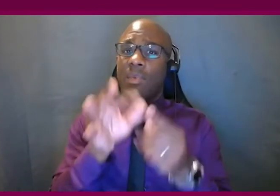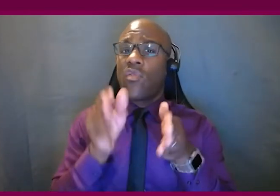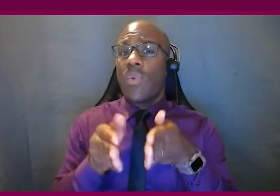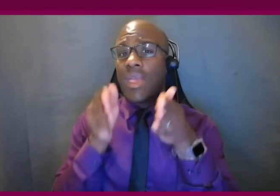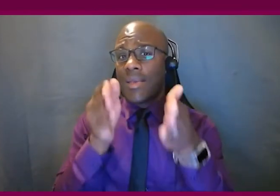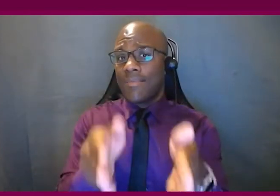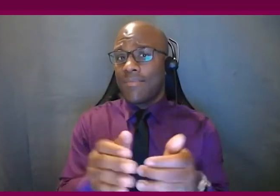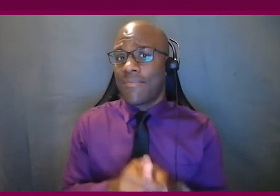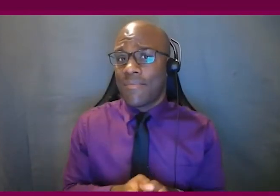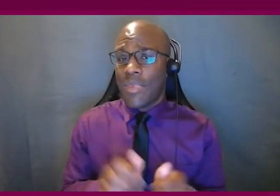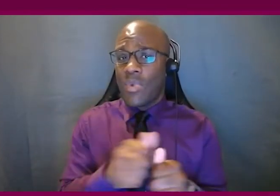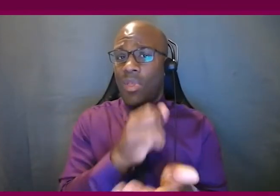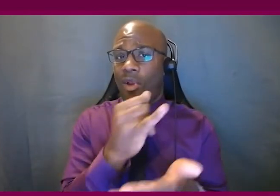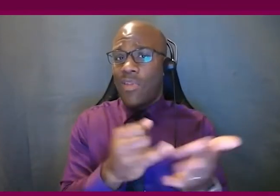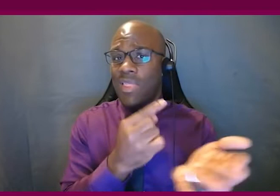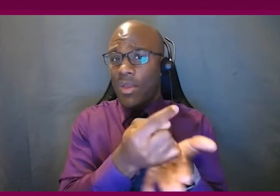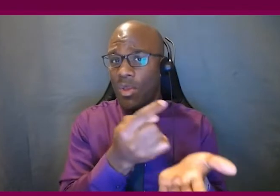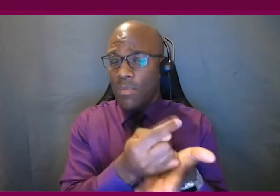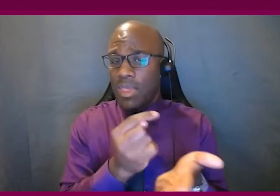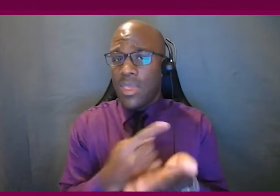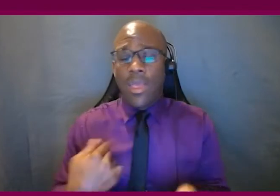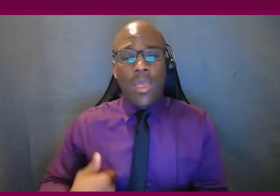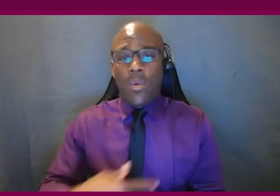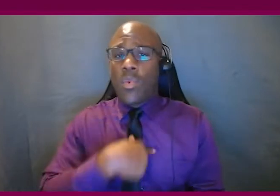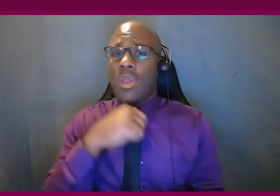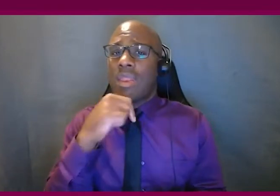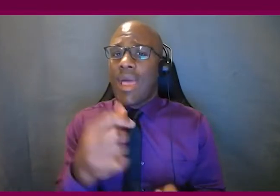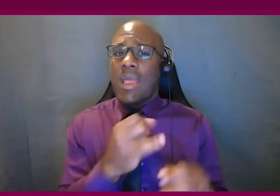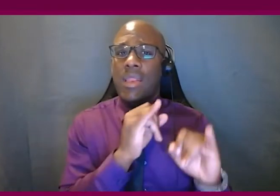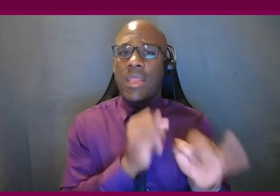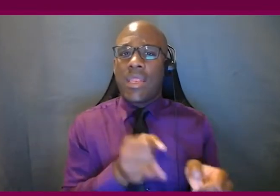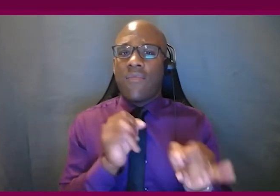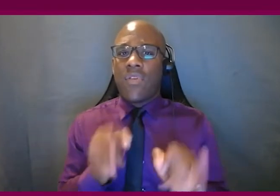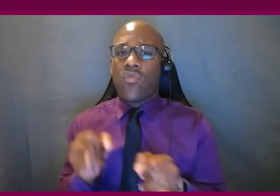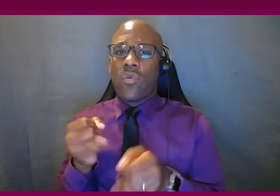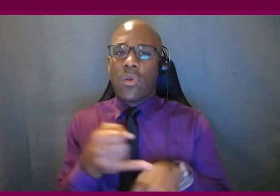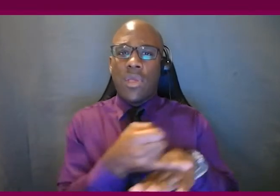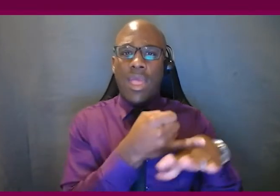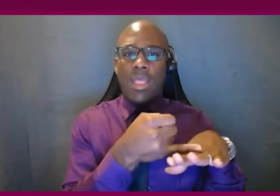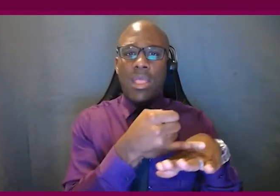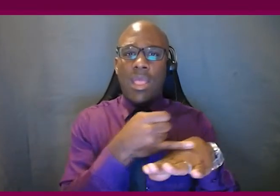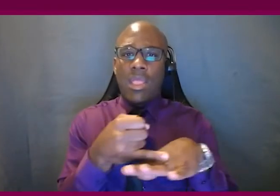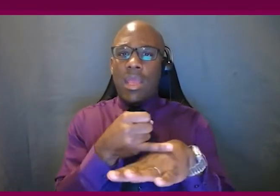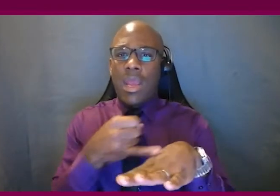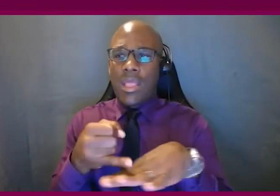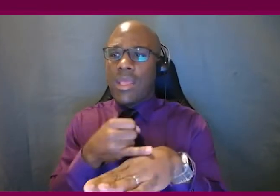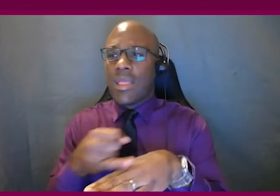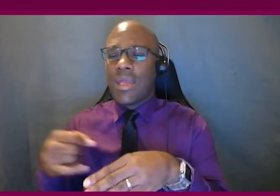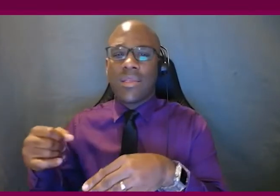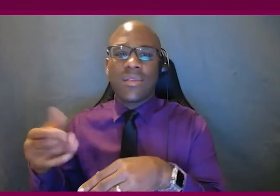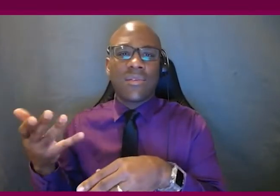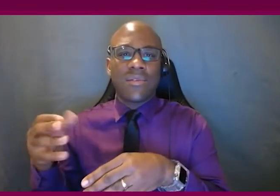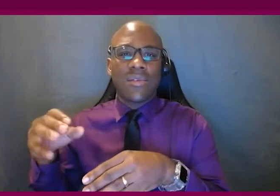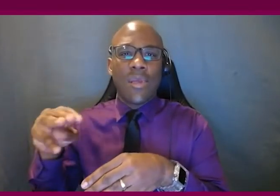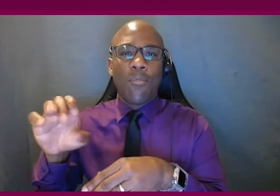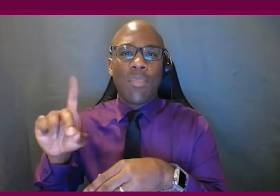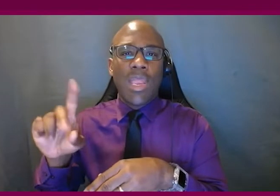We don't have to be hyper independent. We can rely on each other. We can be vulnerable. We can ask for help. We can ask for rest.